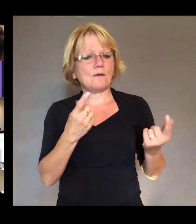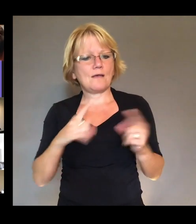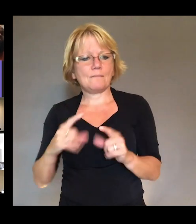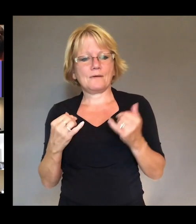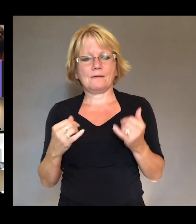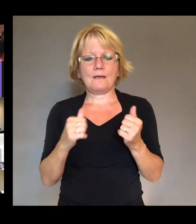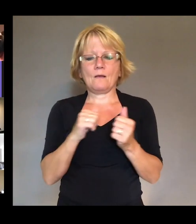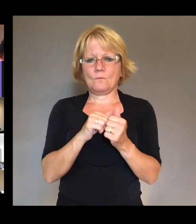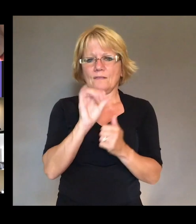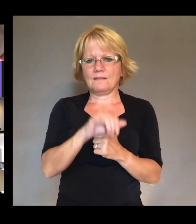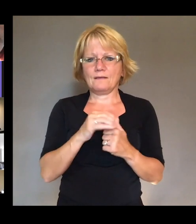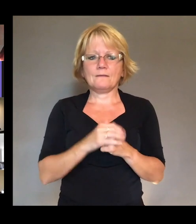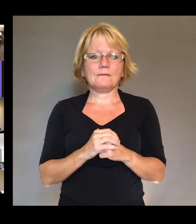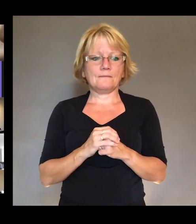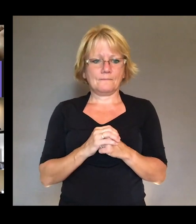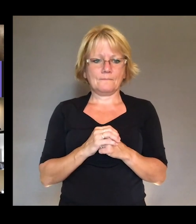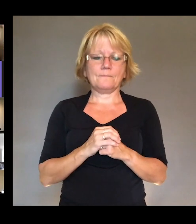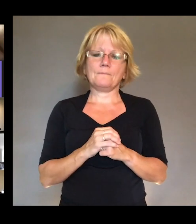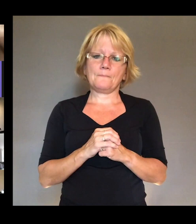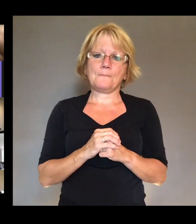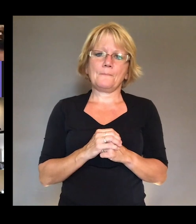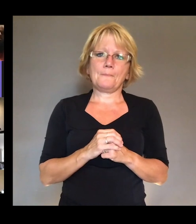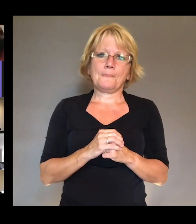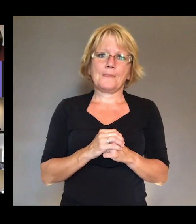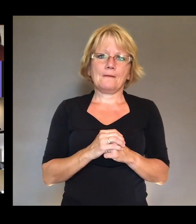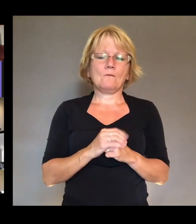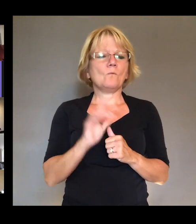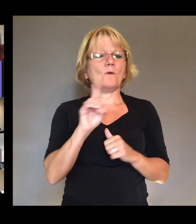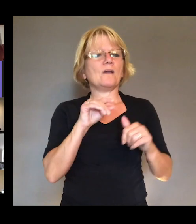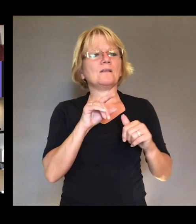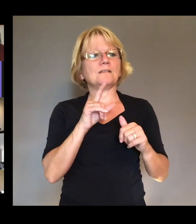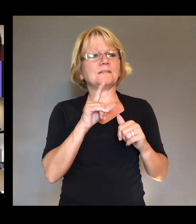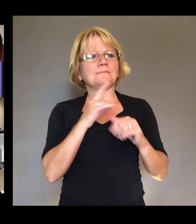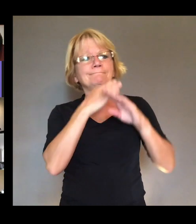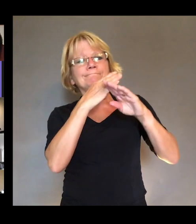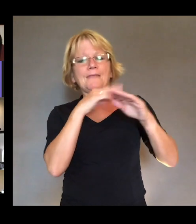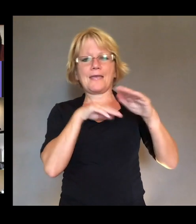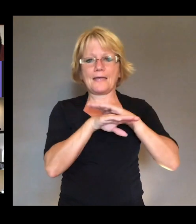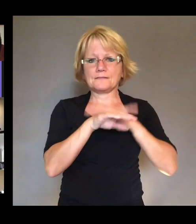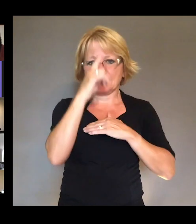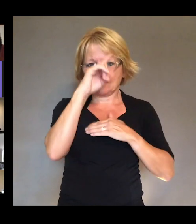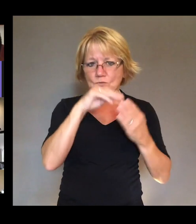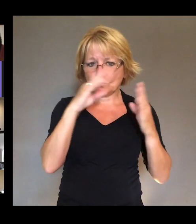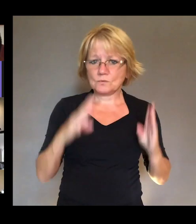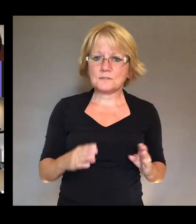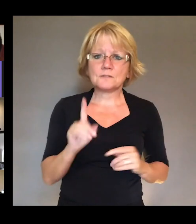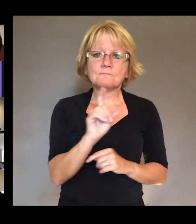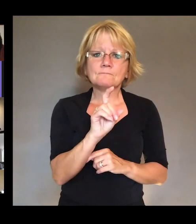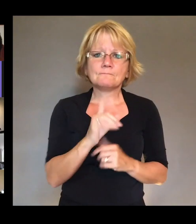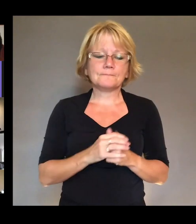And what is happening right now and these areas and where some of this access is denying our students opportunity.